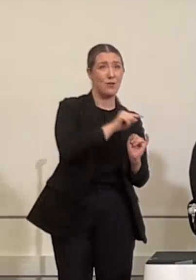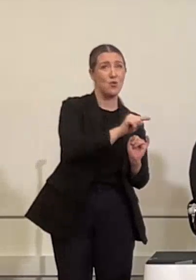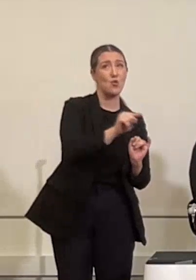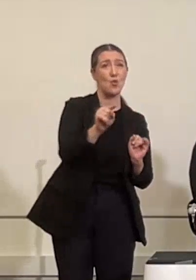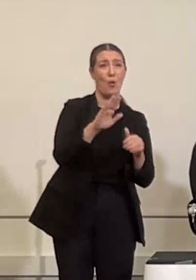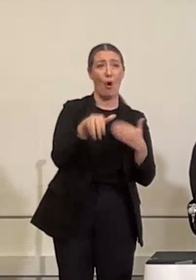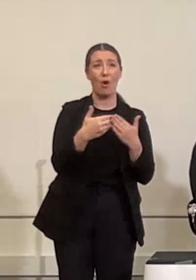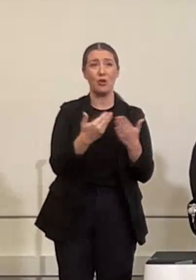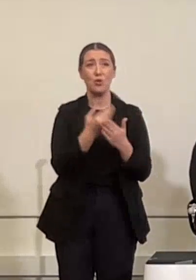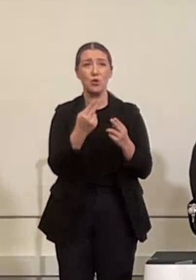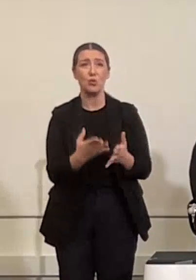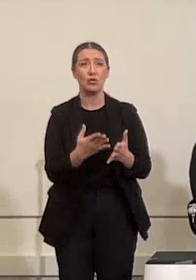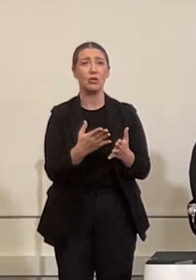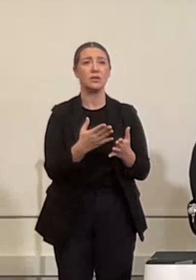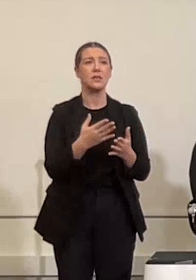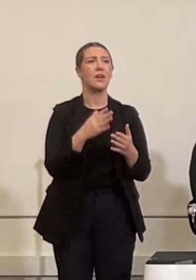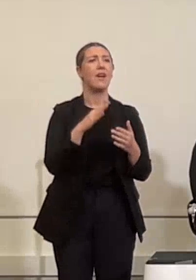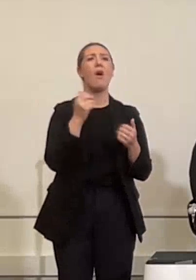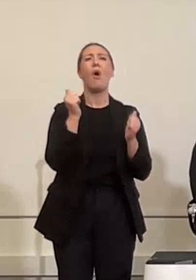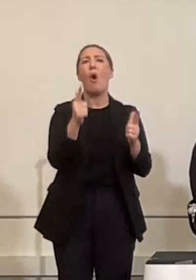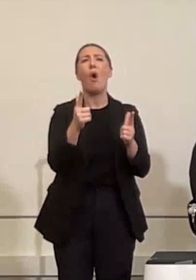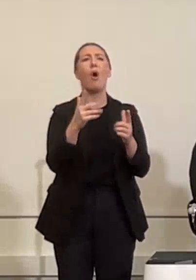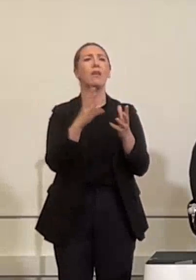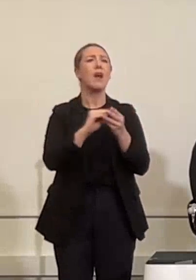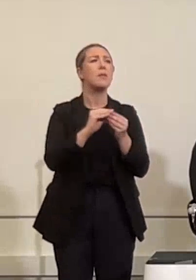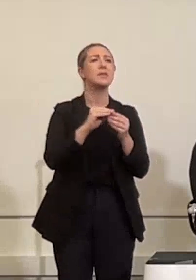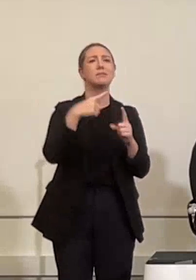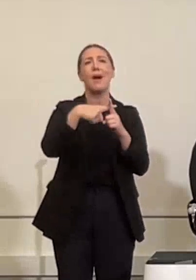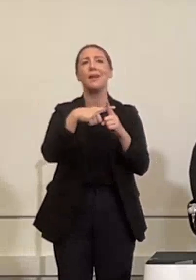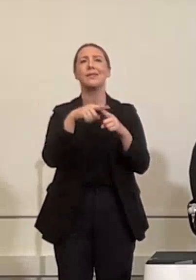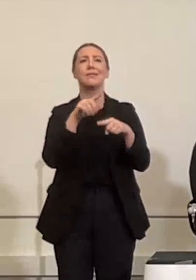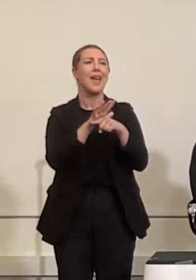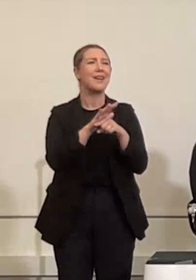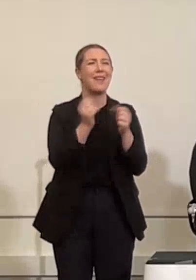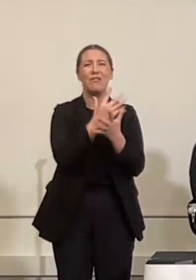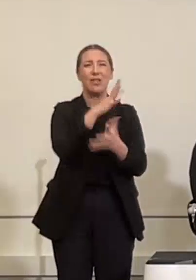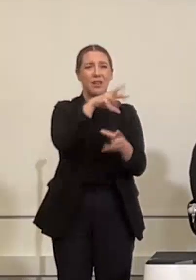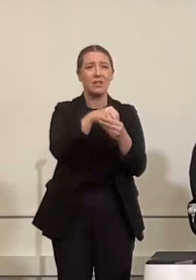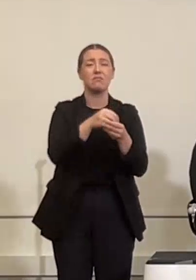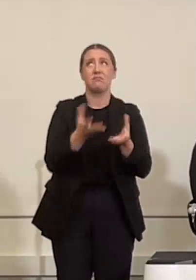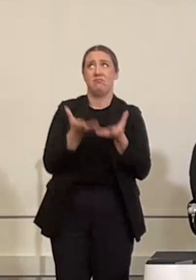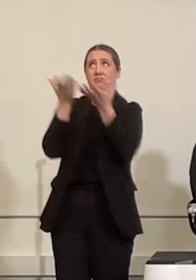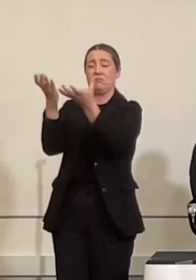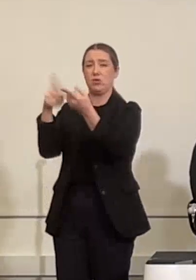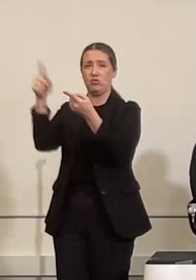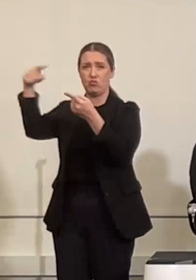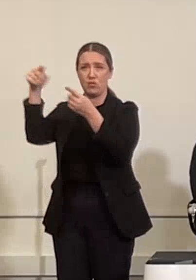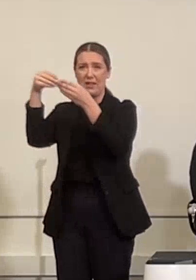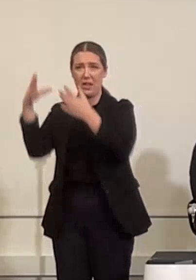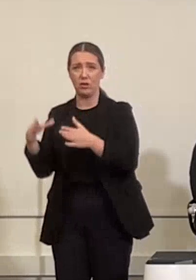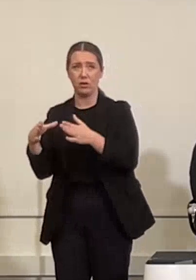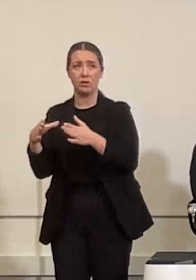give us the good, bad and ugly, and we share that with them. But we don't stop them.